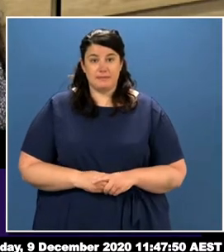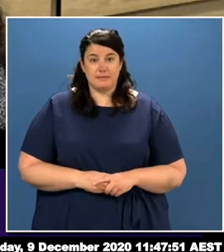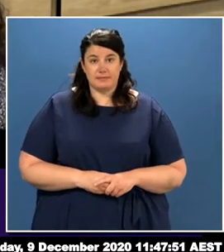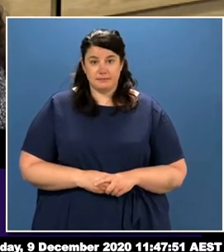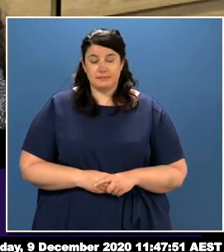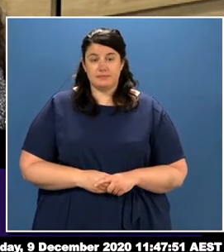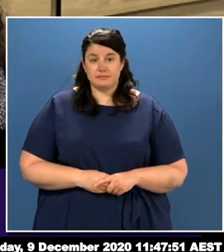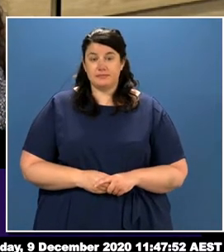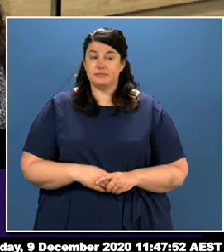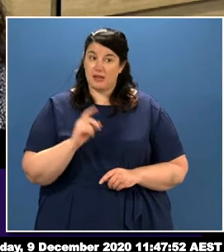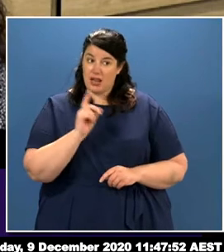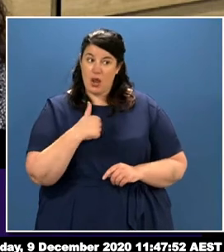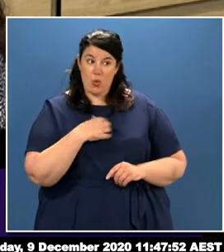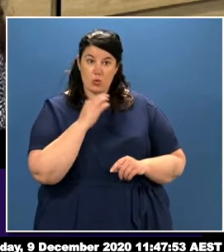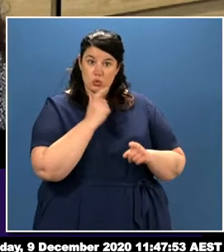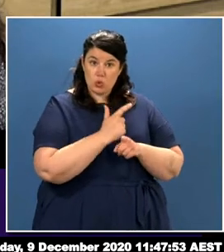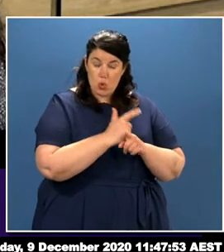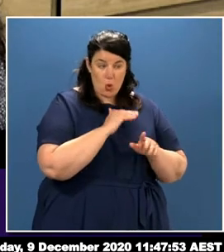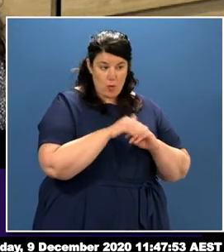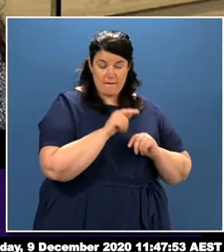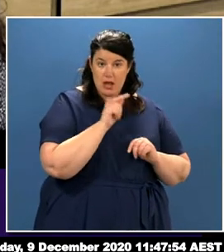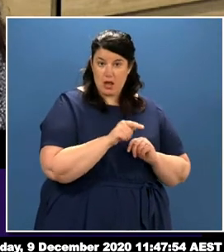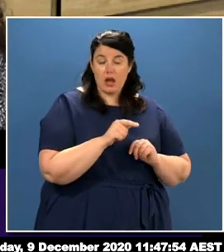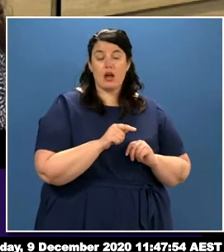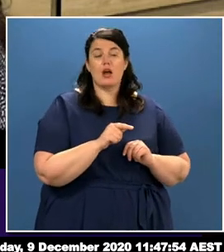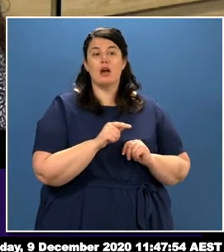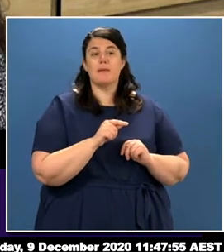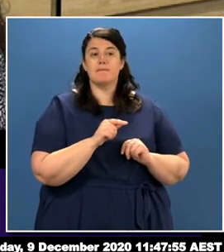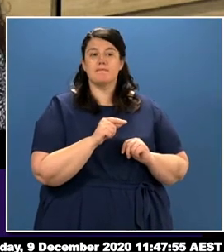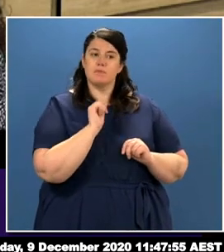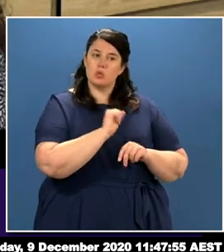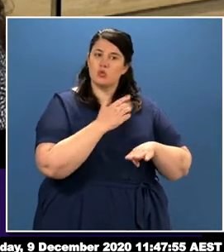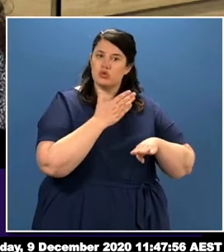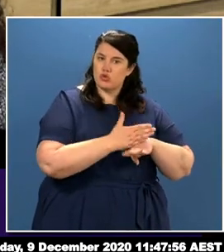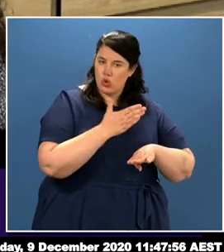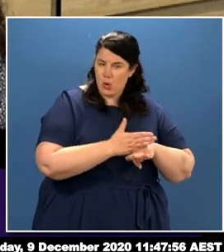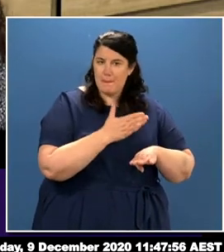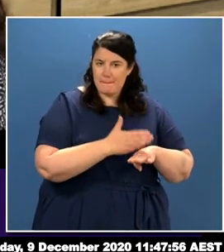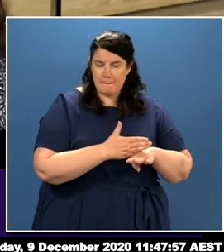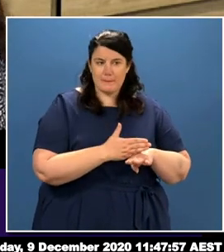extent to which you are either able to or you personally have asked for